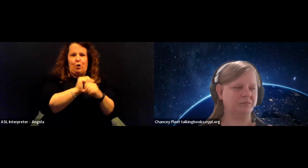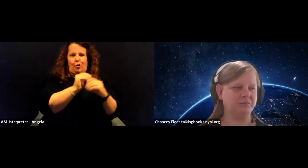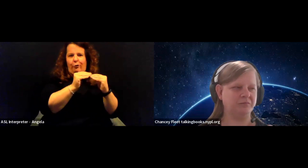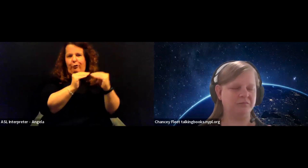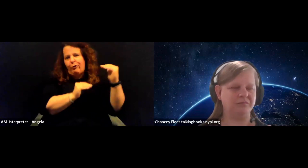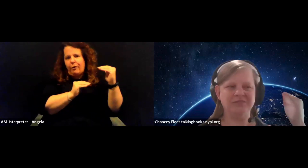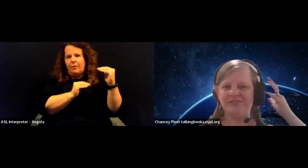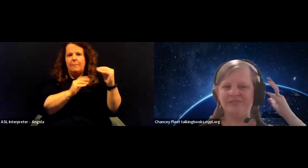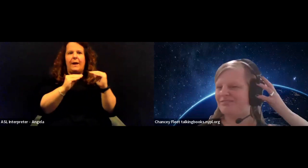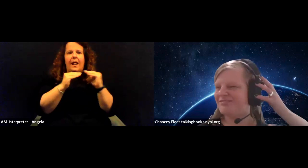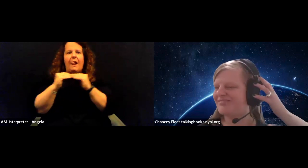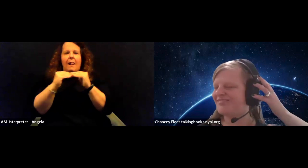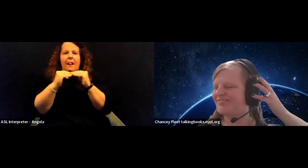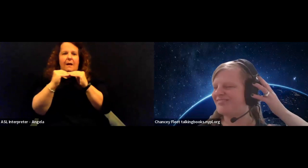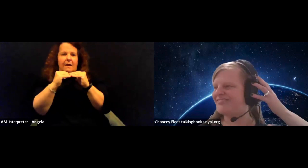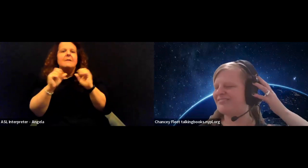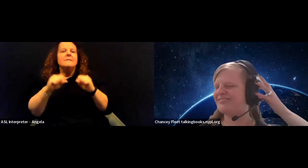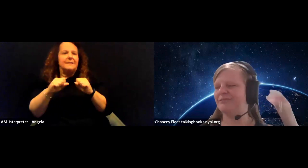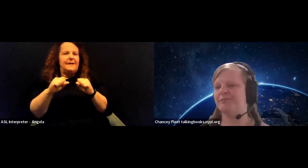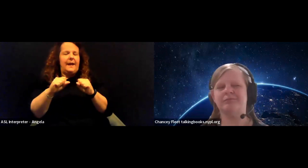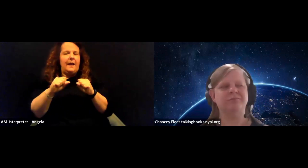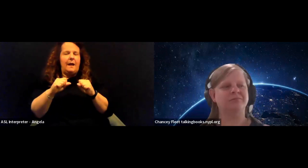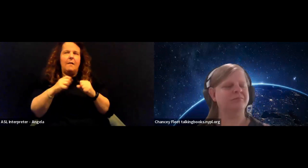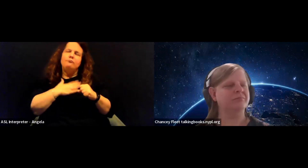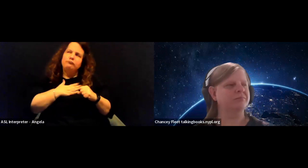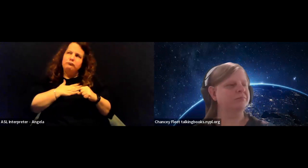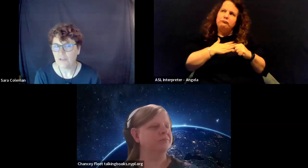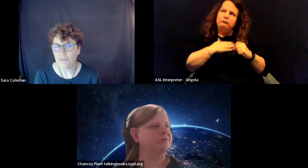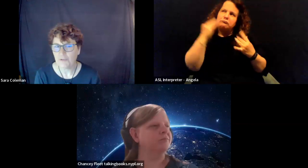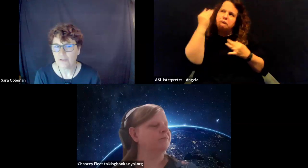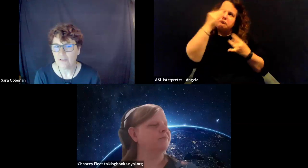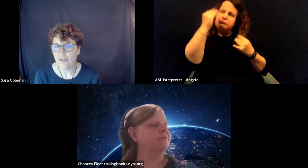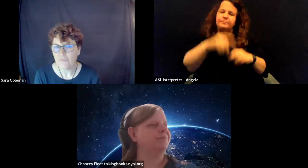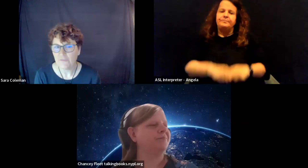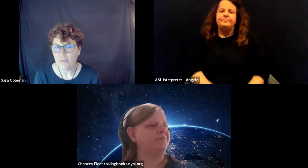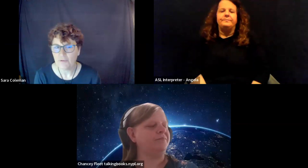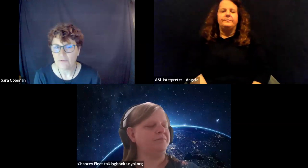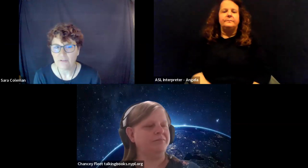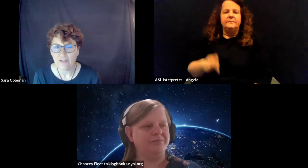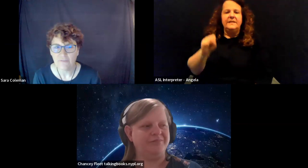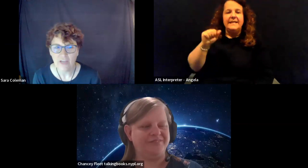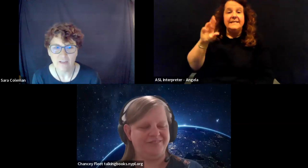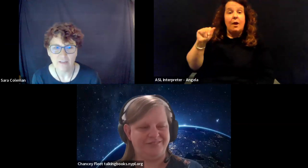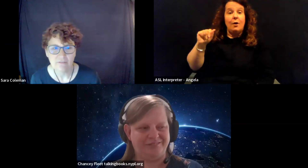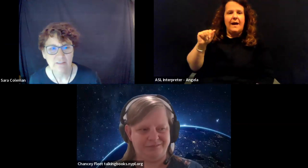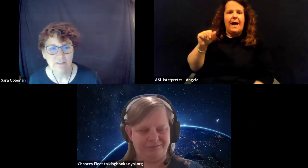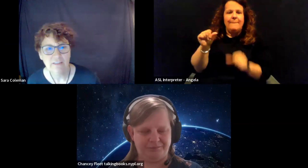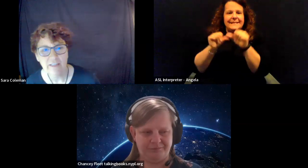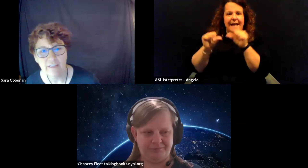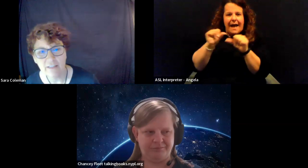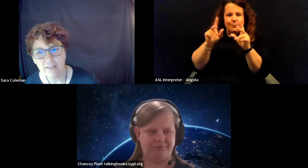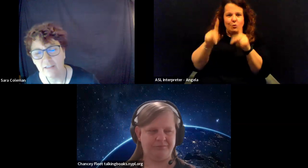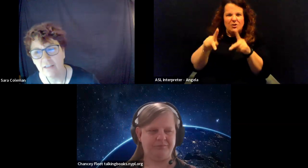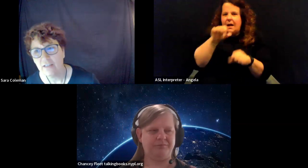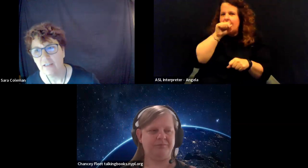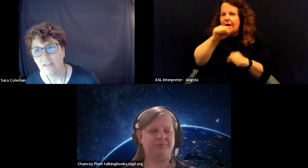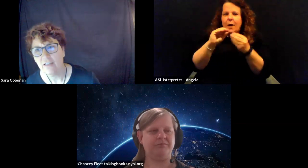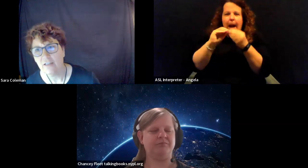This is Sara. I'm just going to add a couple of things. I'm a science person, love numbers, love data,